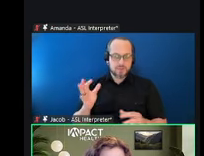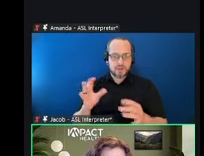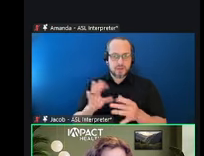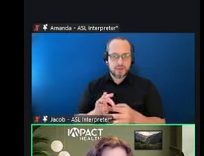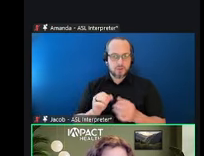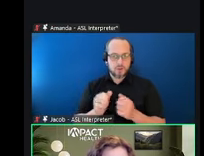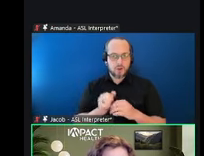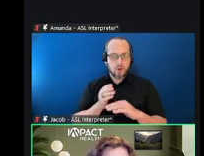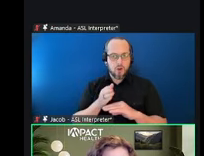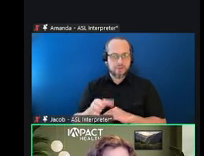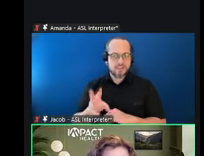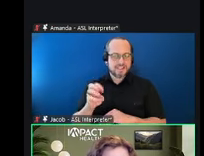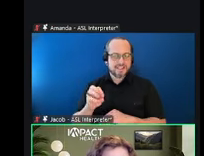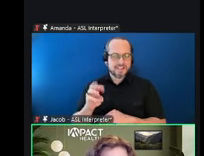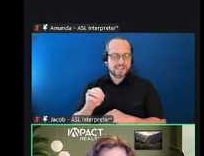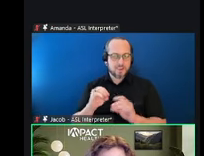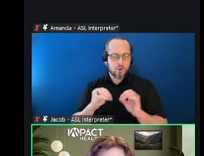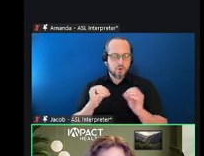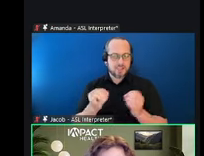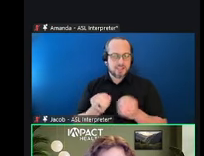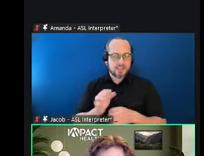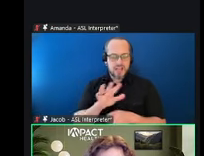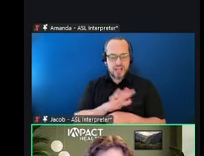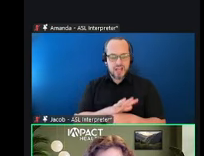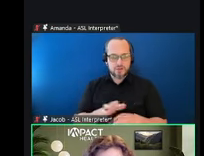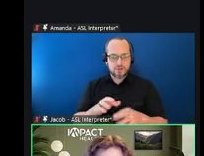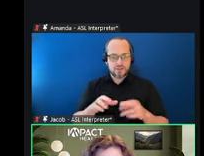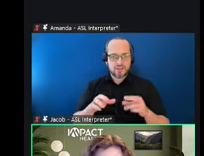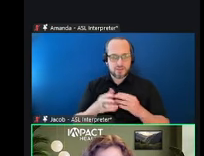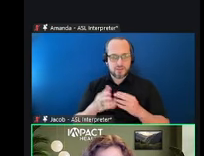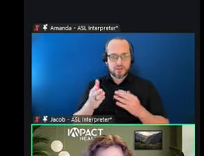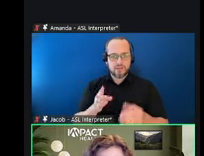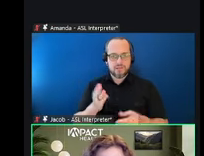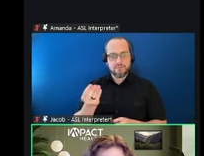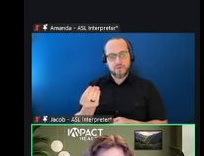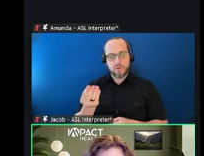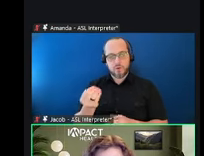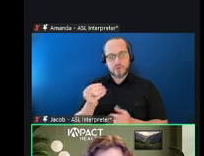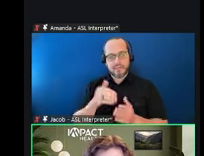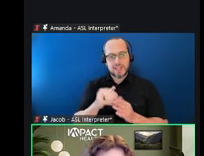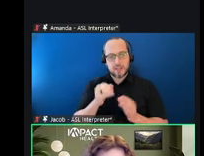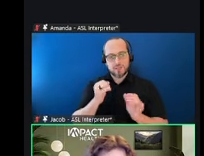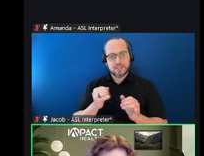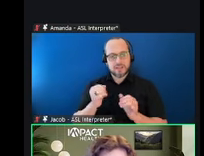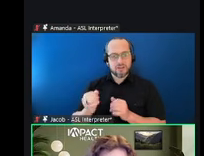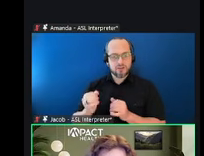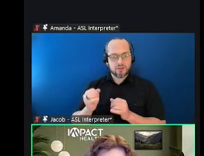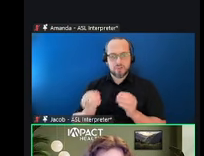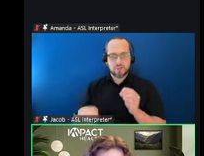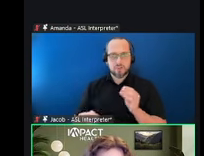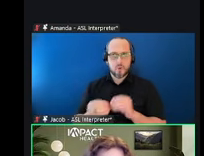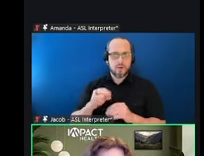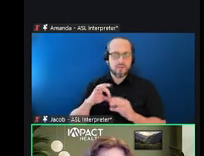organizations across our region, serving nearly 14,000 individuals and countless more families.